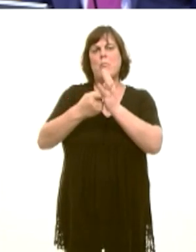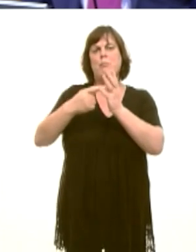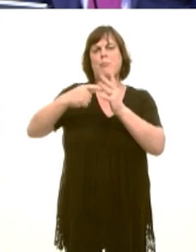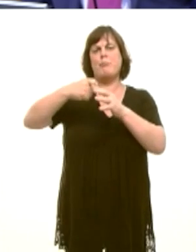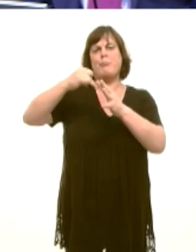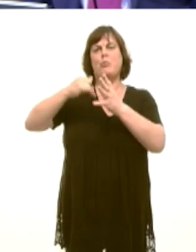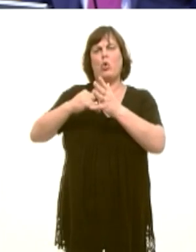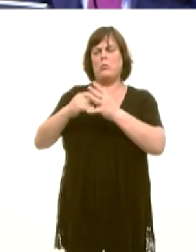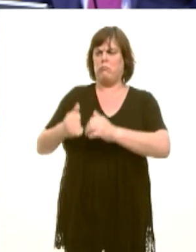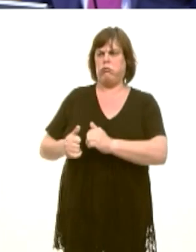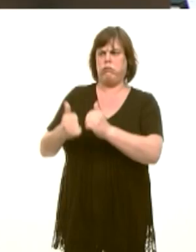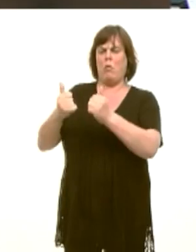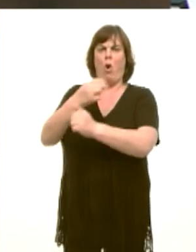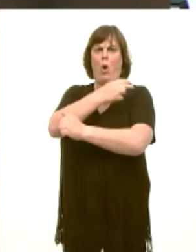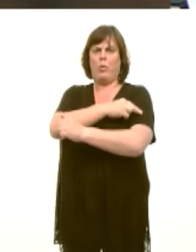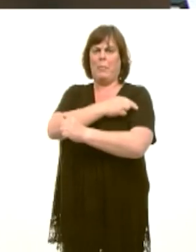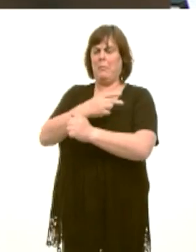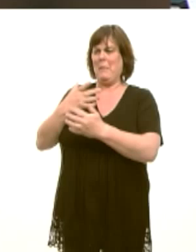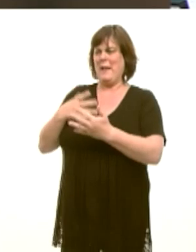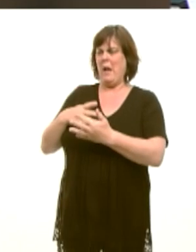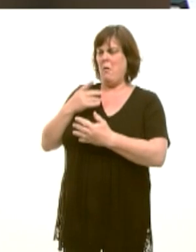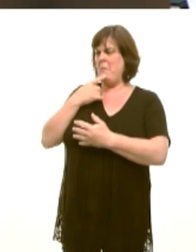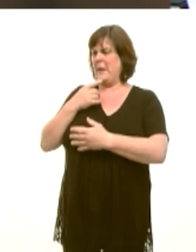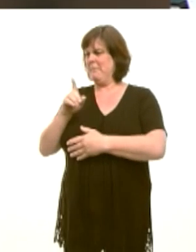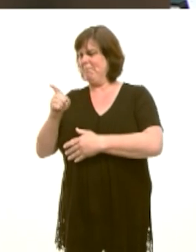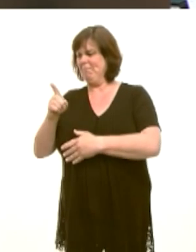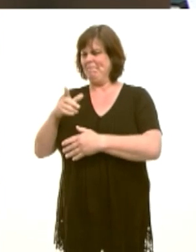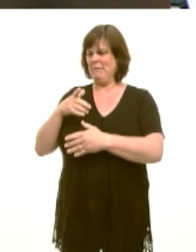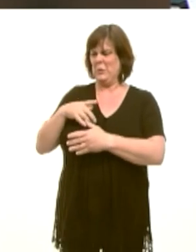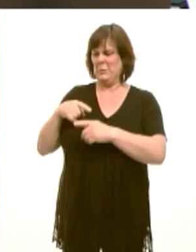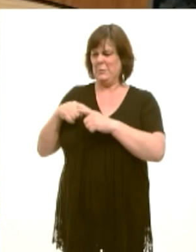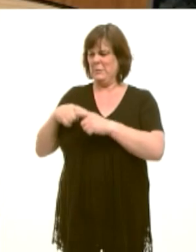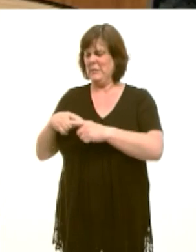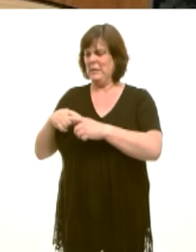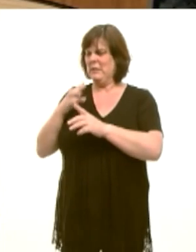into special measures, which is of concern to all people, Iím sure, but it does show